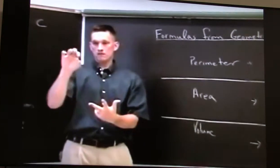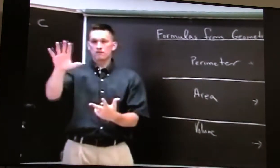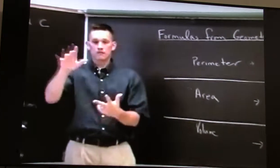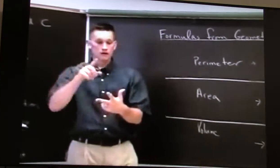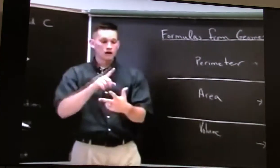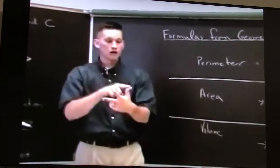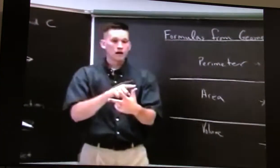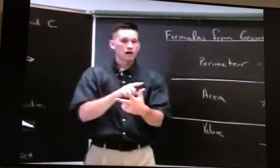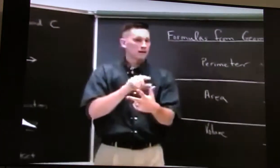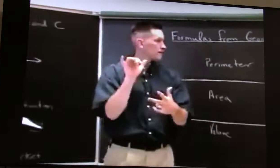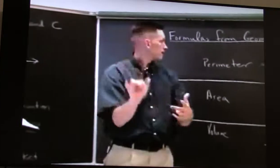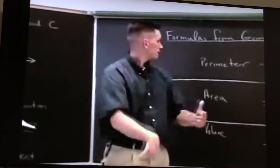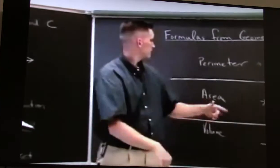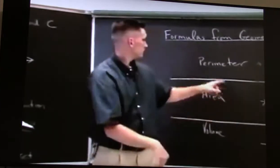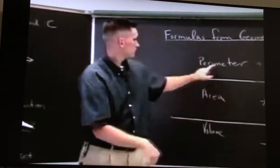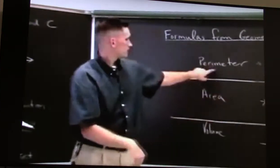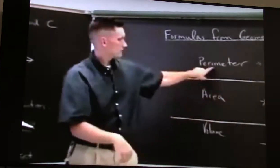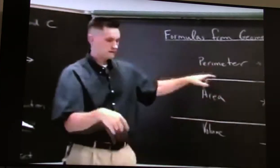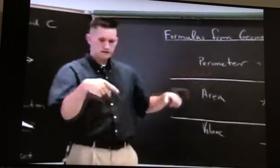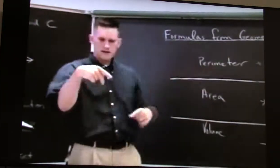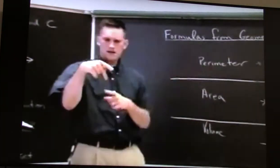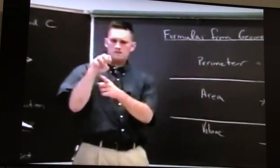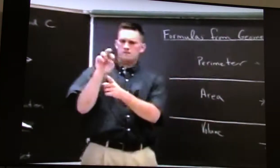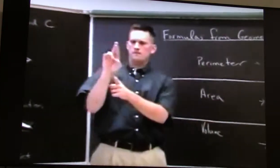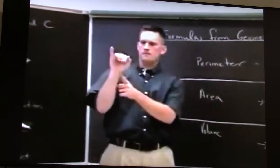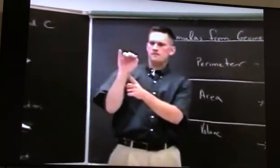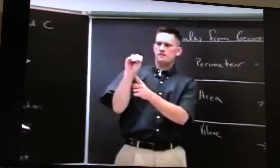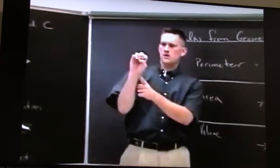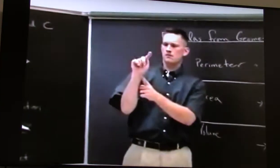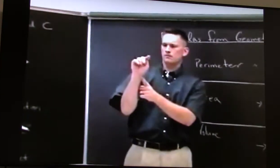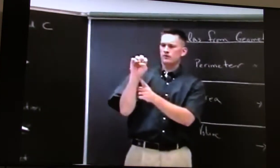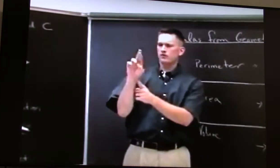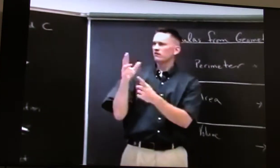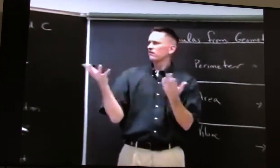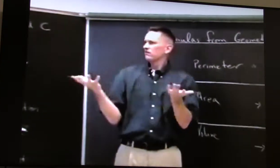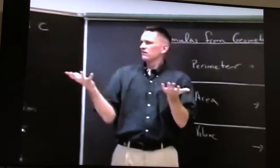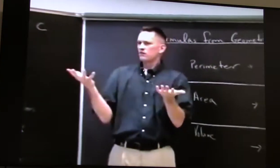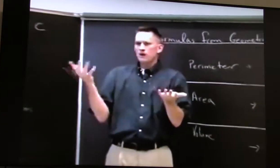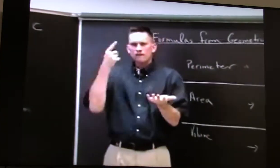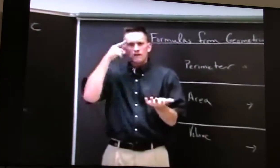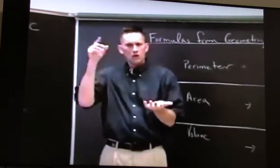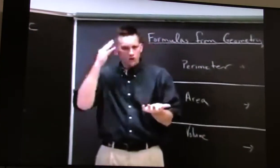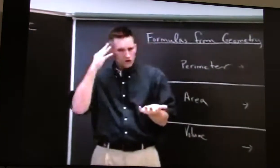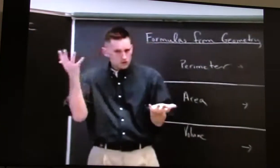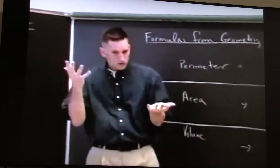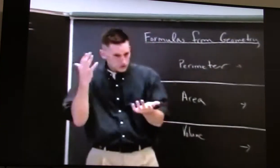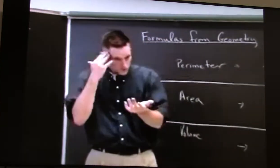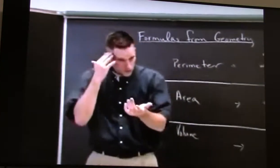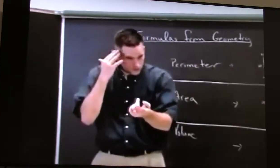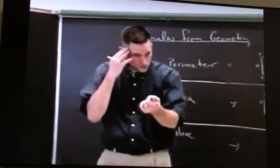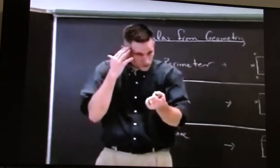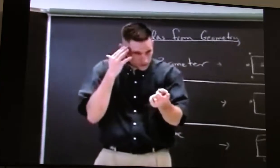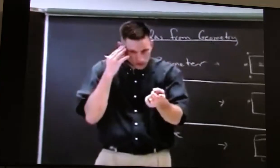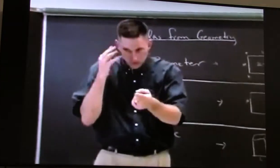the third one is volume. So for the first one, parameter. What is it?